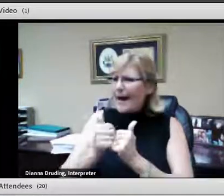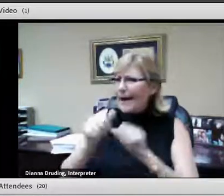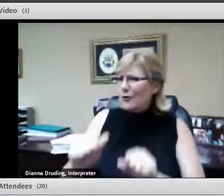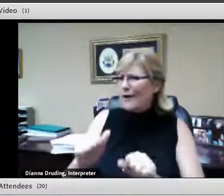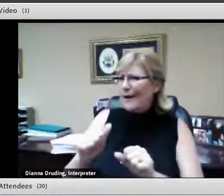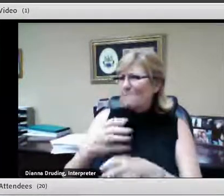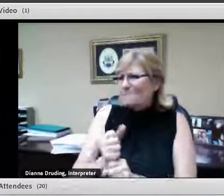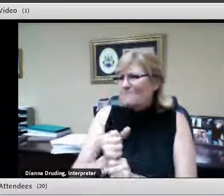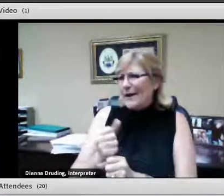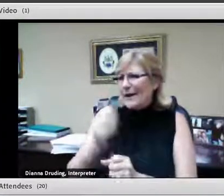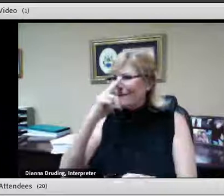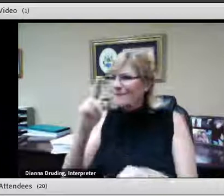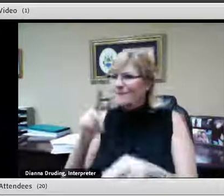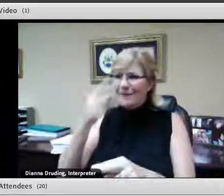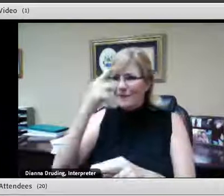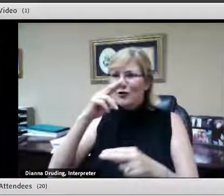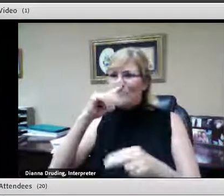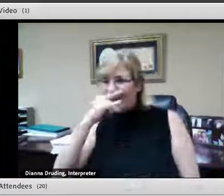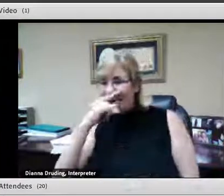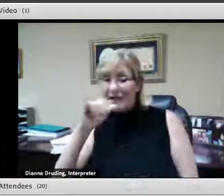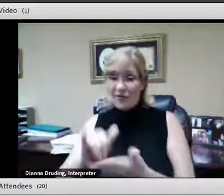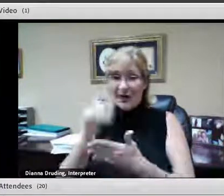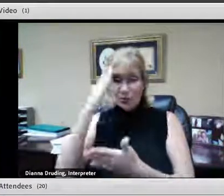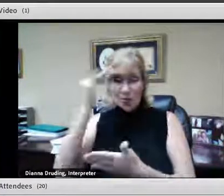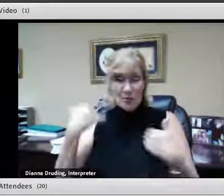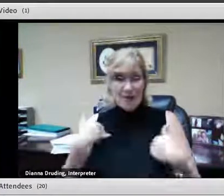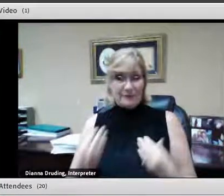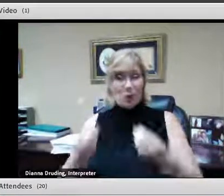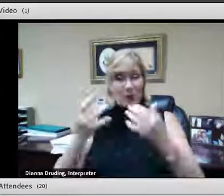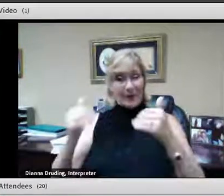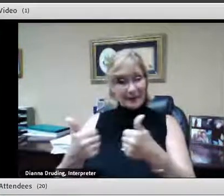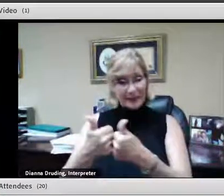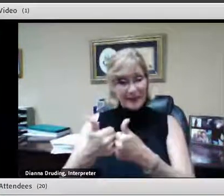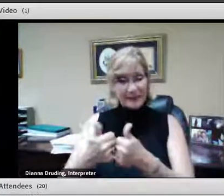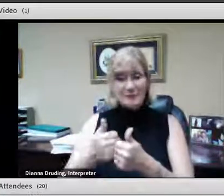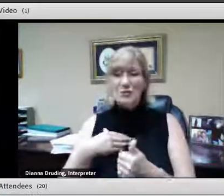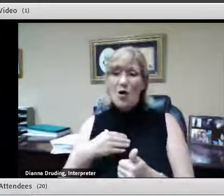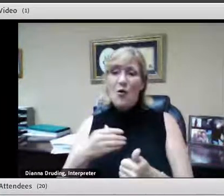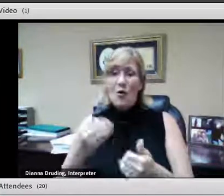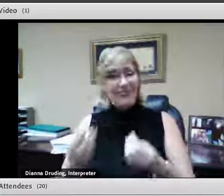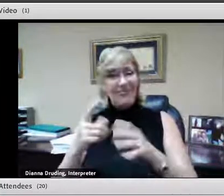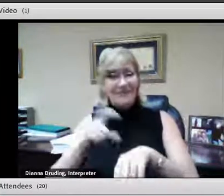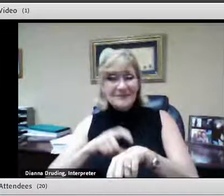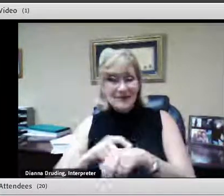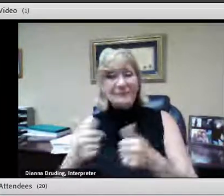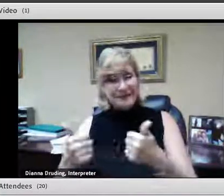And so, that's why we have so many games to rend to you, because quite often, games is the best way to make it fun.